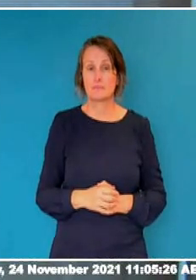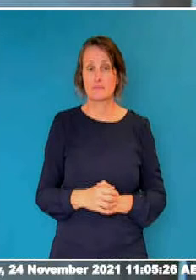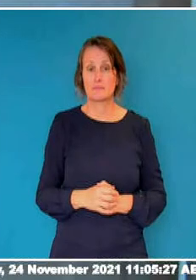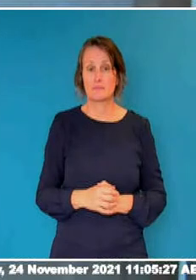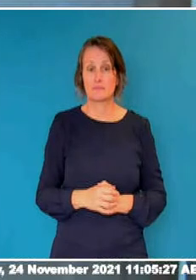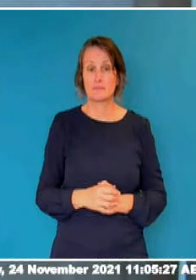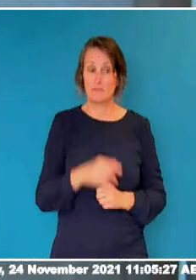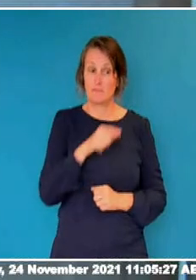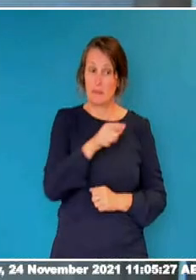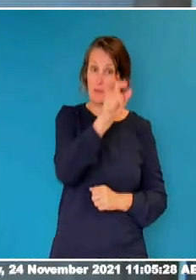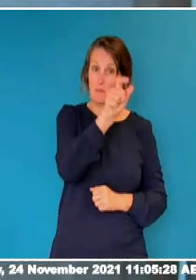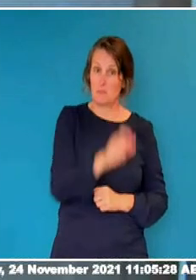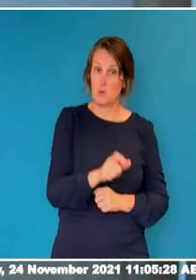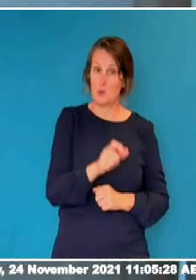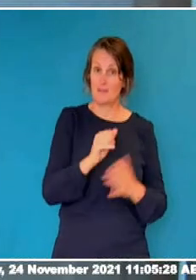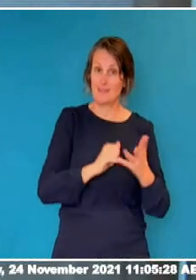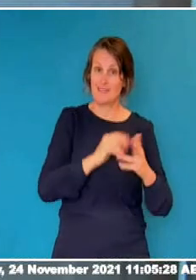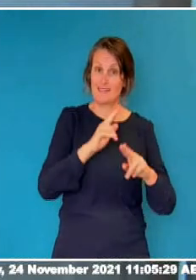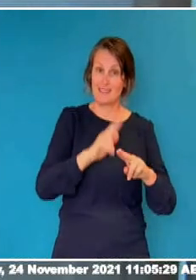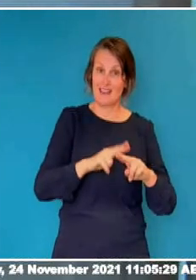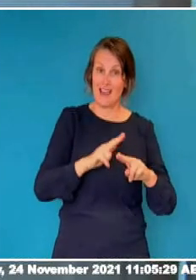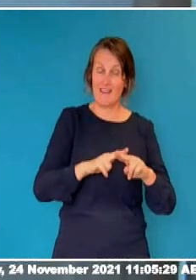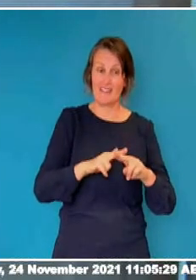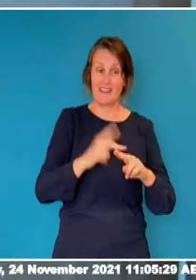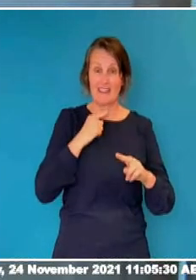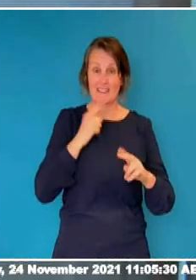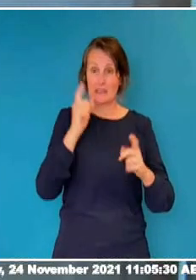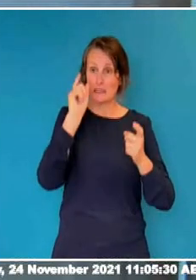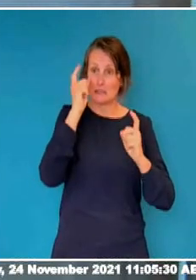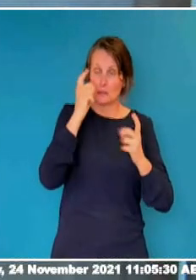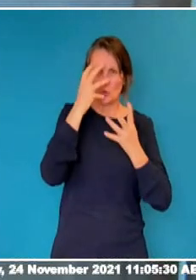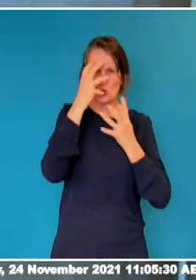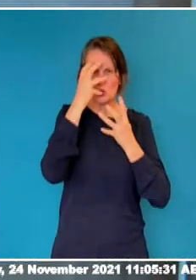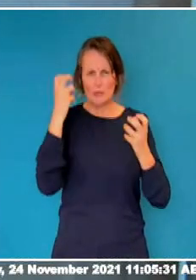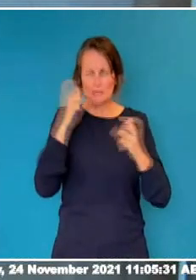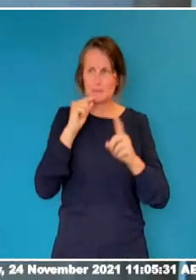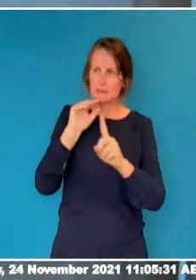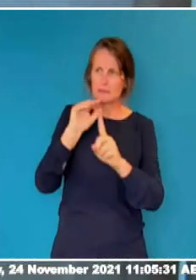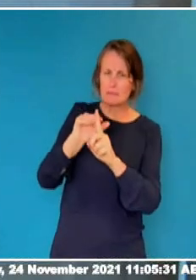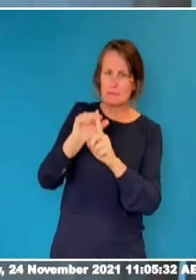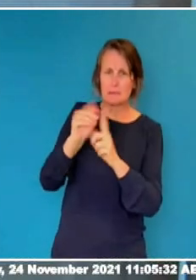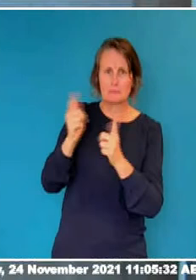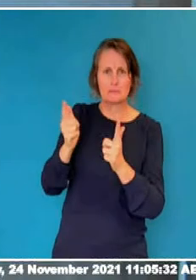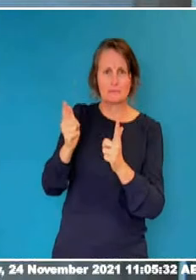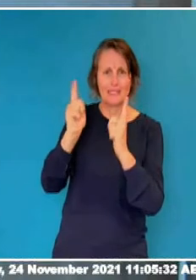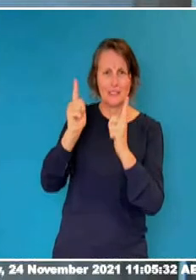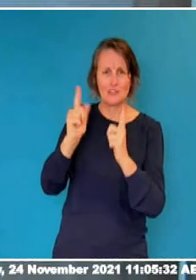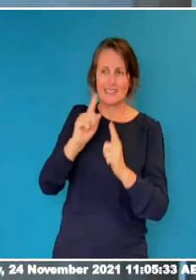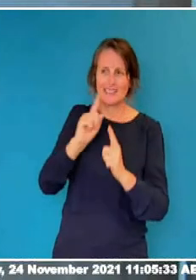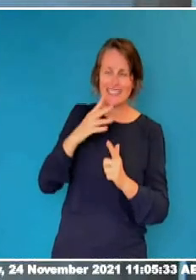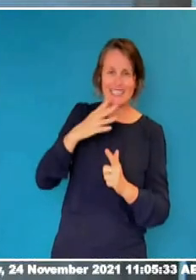leader but they're actually struggling with something and need either an intervention or